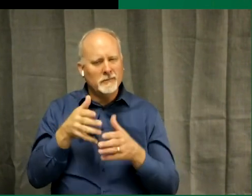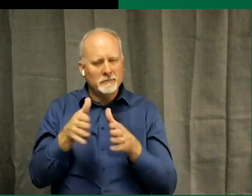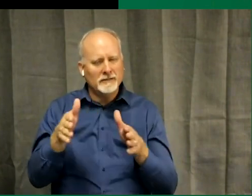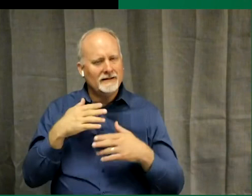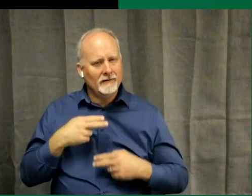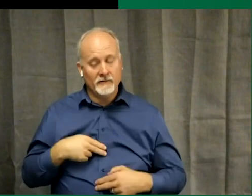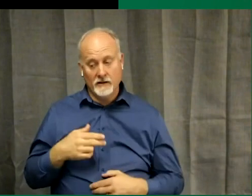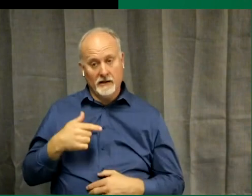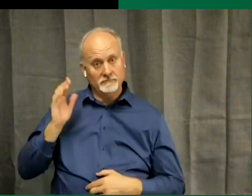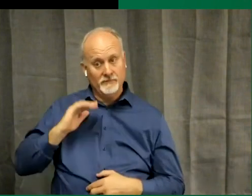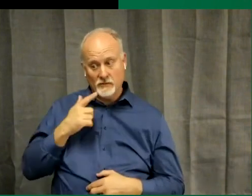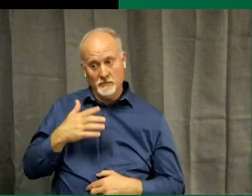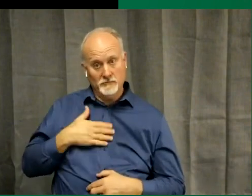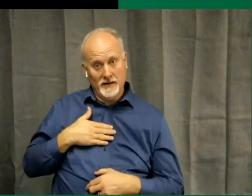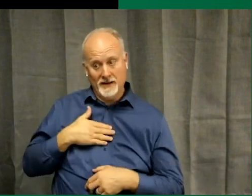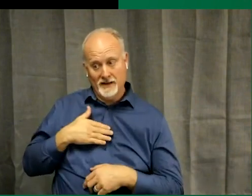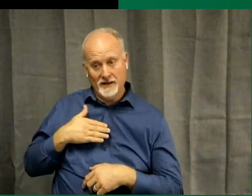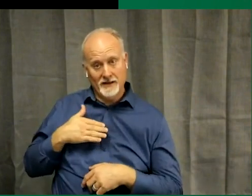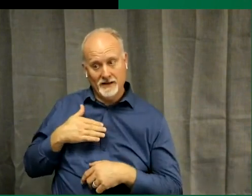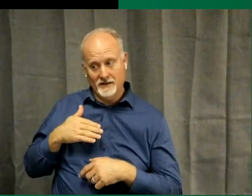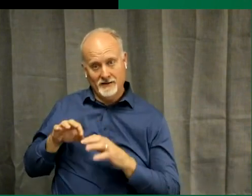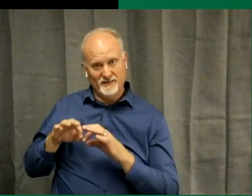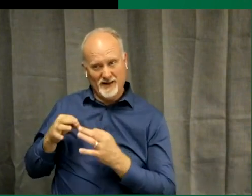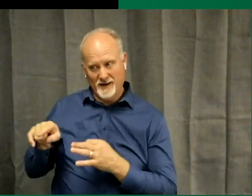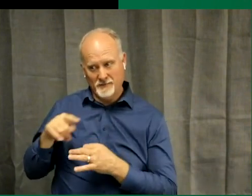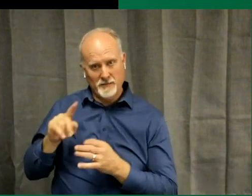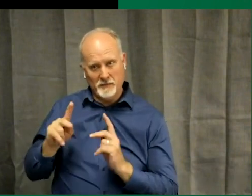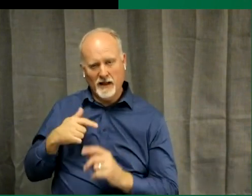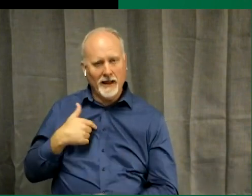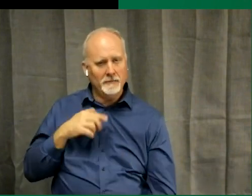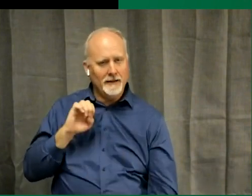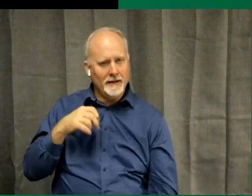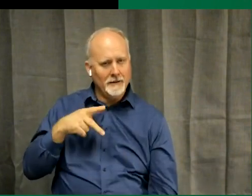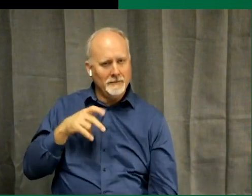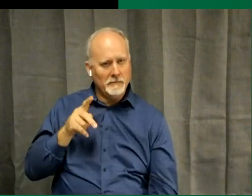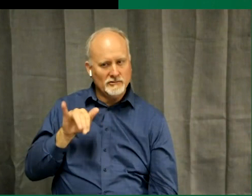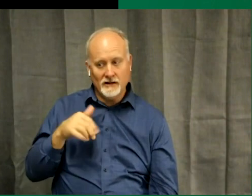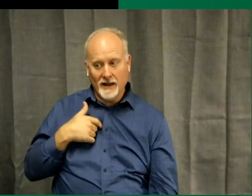parents my own family that i was an epidemiologist most people glaze over or say oh you're a skin